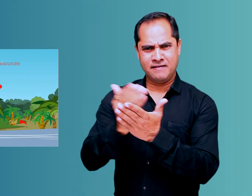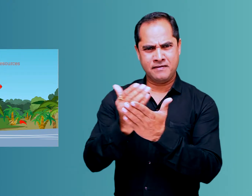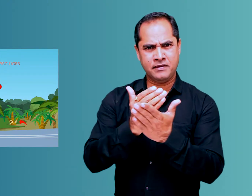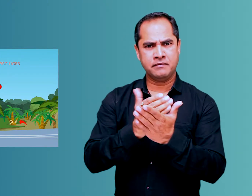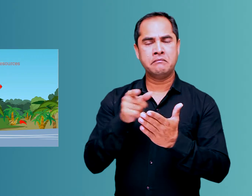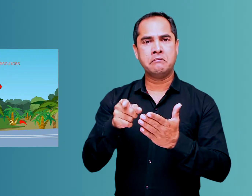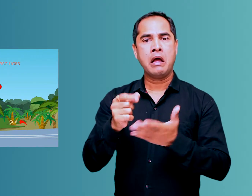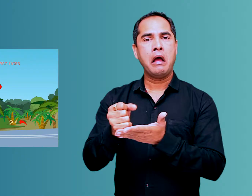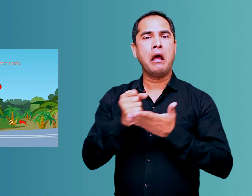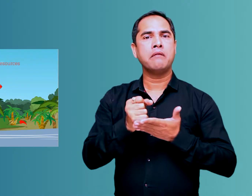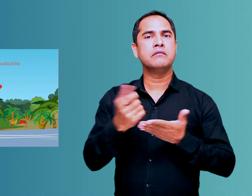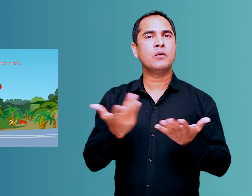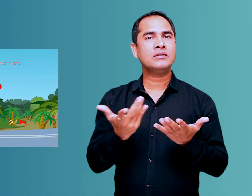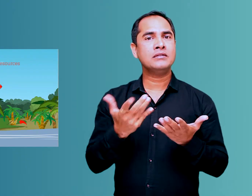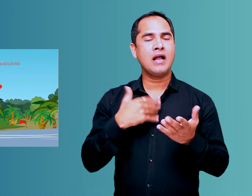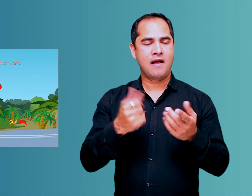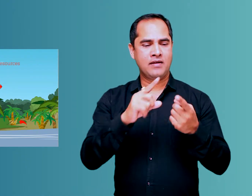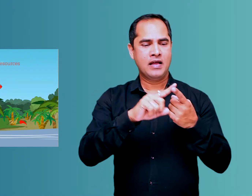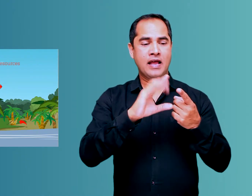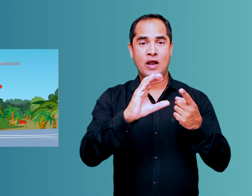ecological diversity.